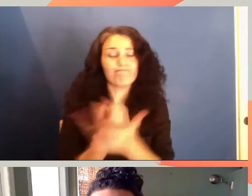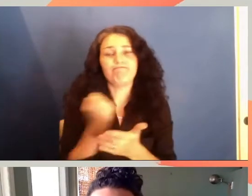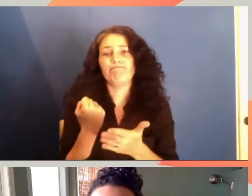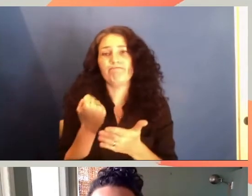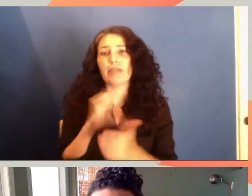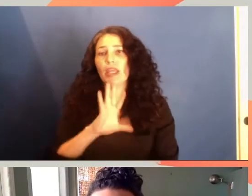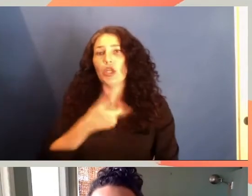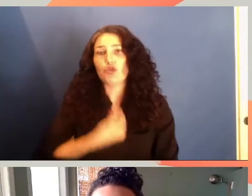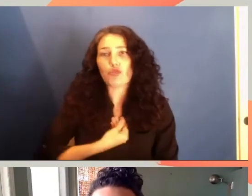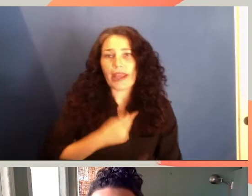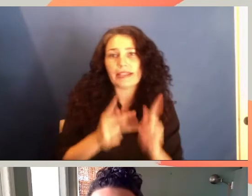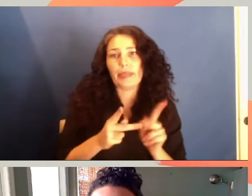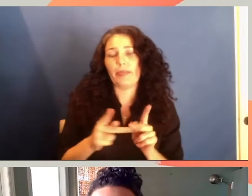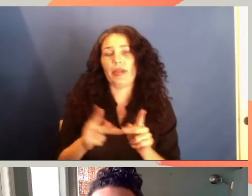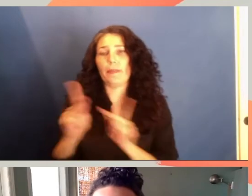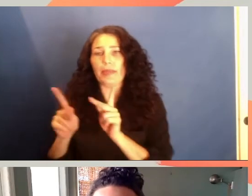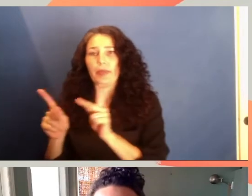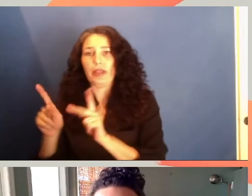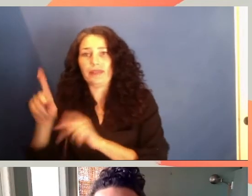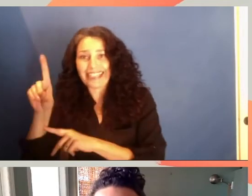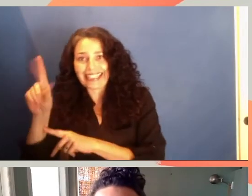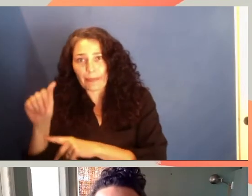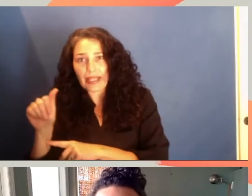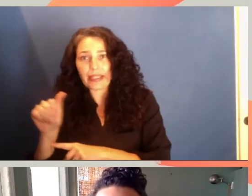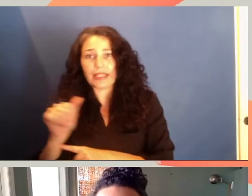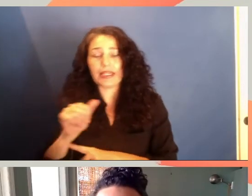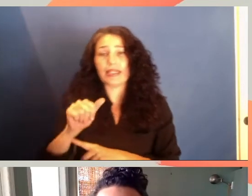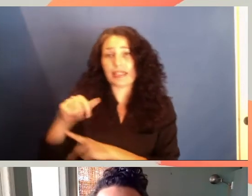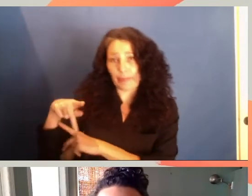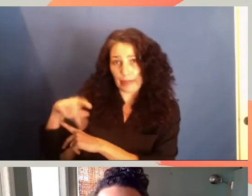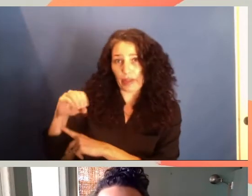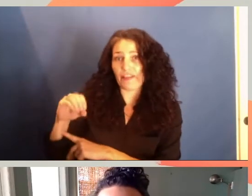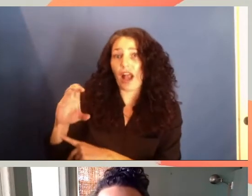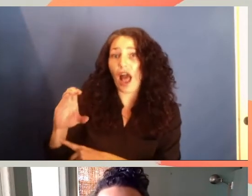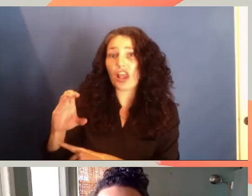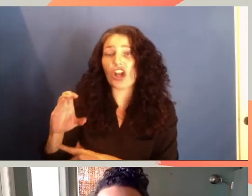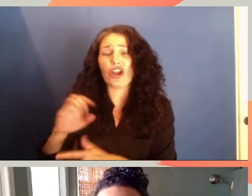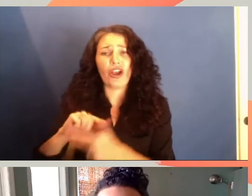for people of color, for people of all gender identities.